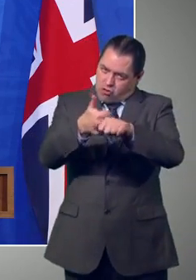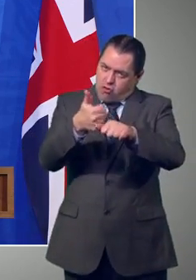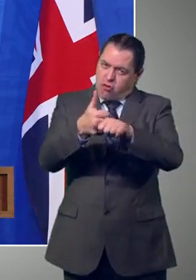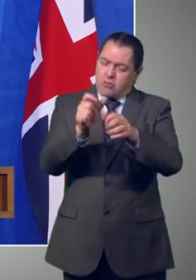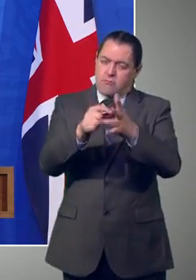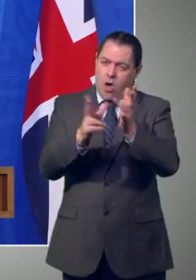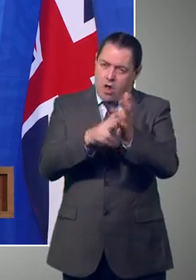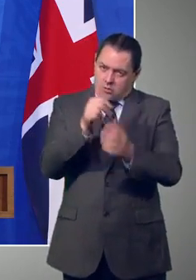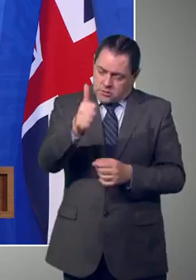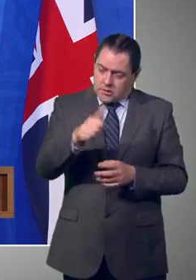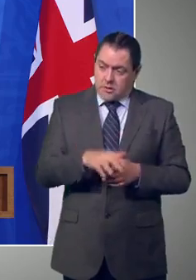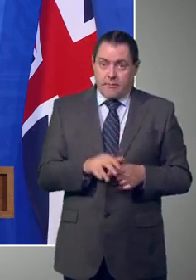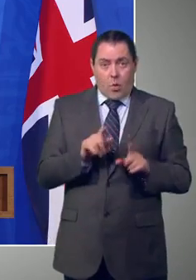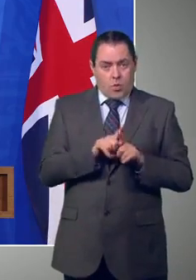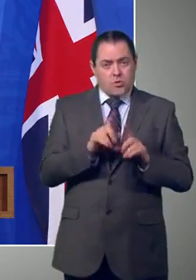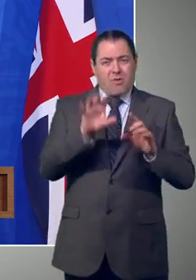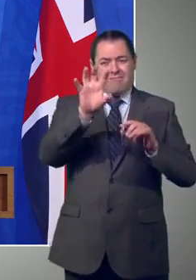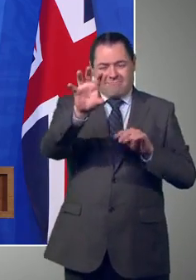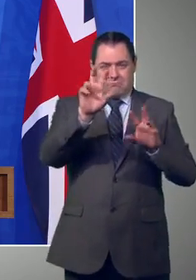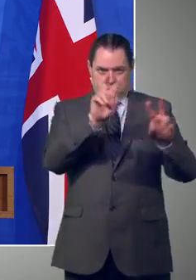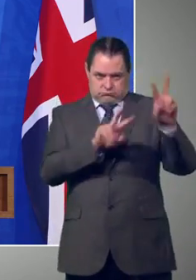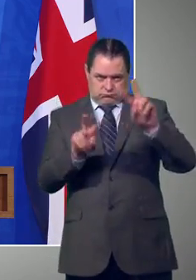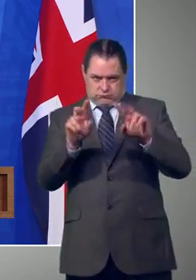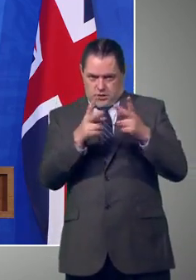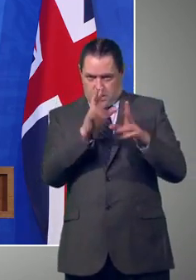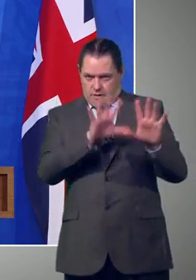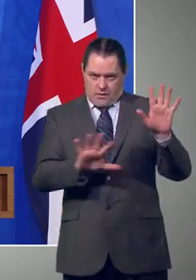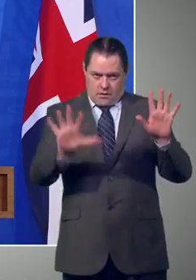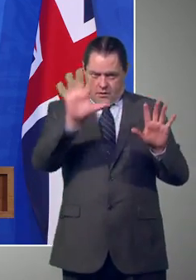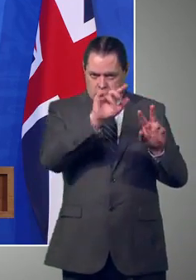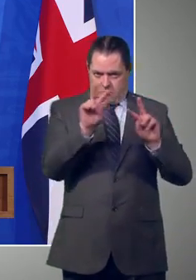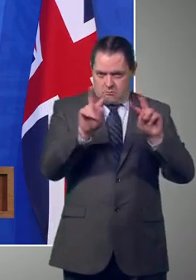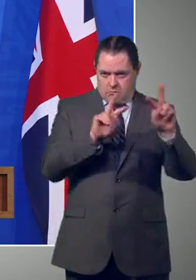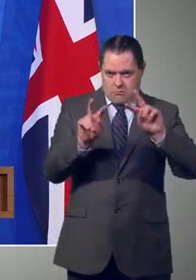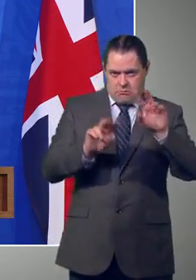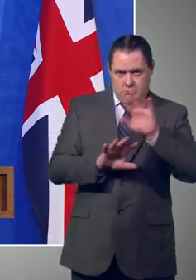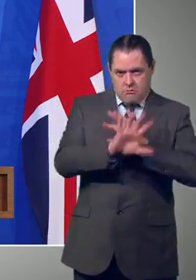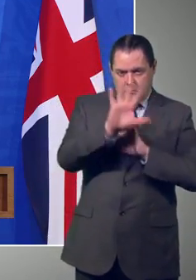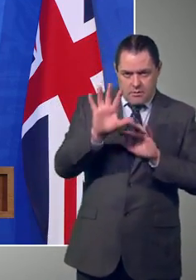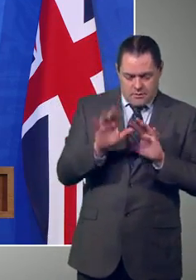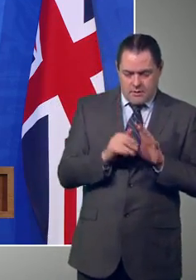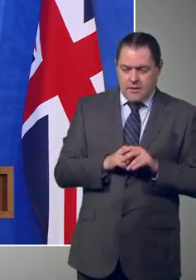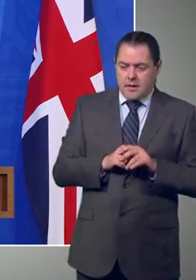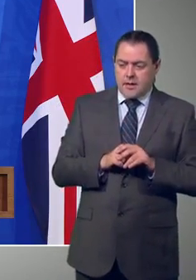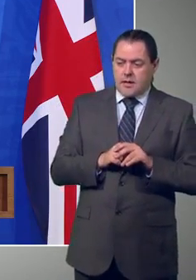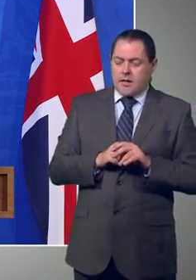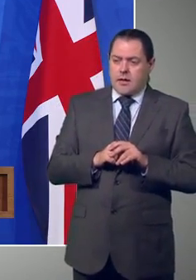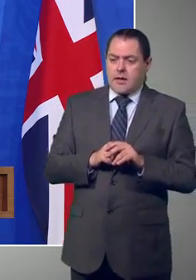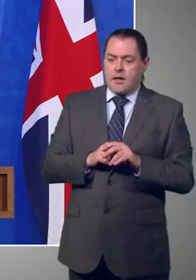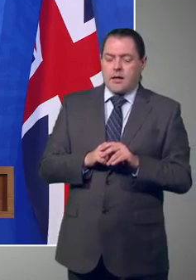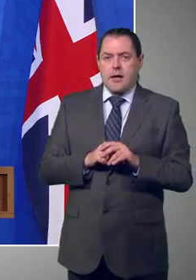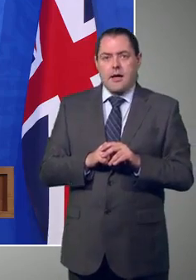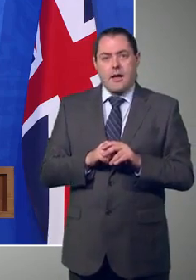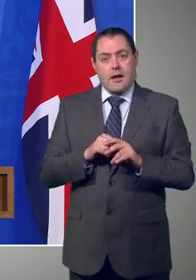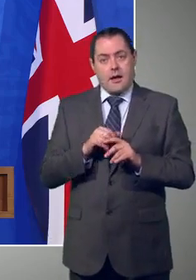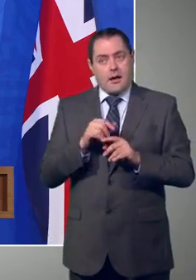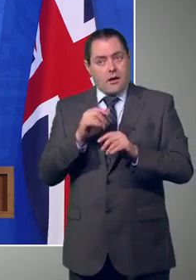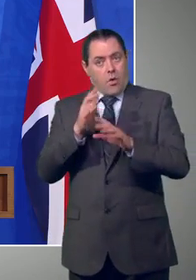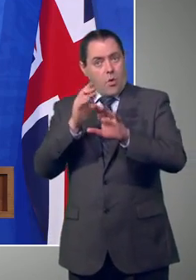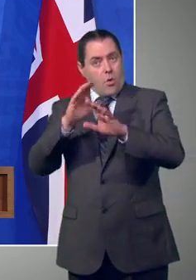we're also watching very carefully other areas. because if this package of support